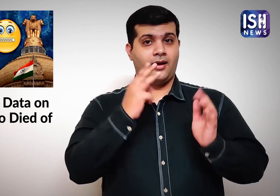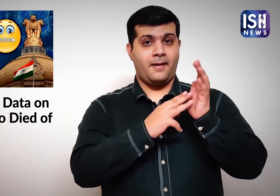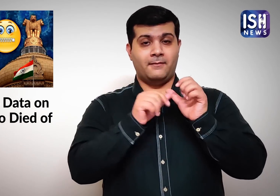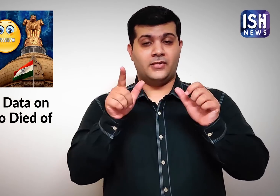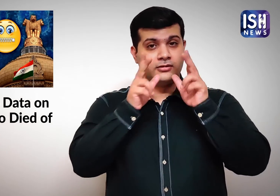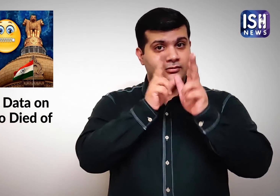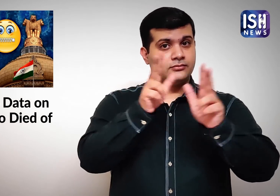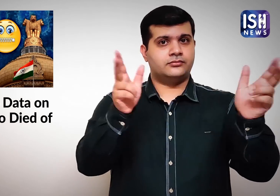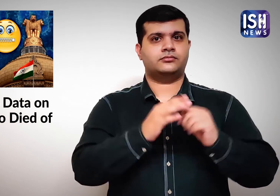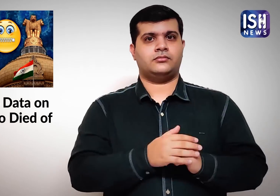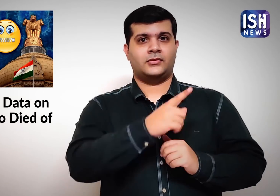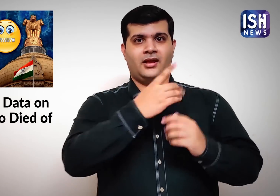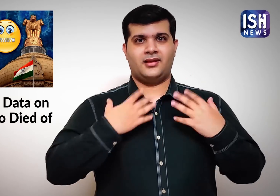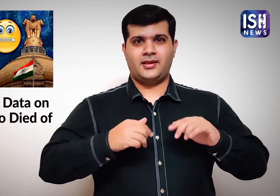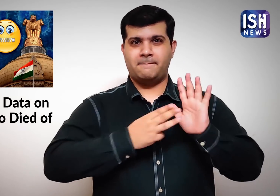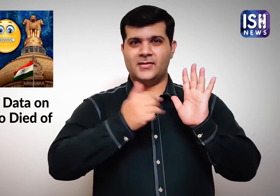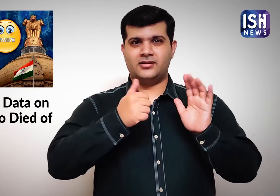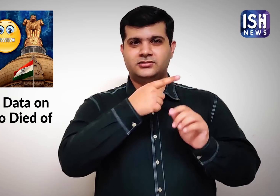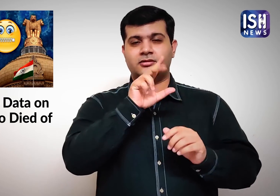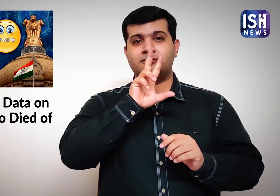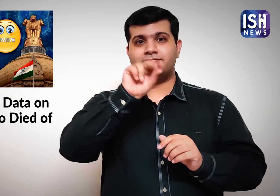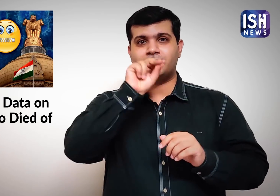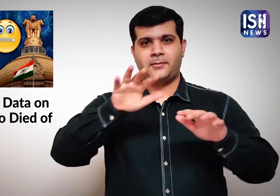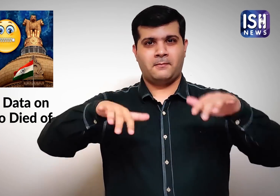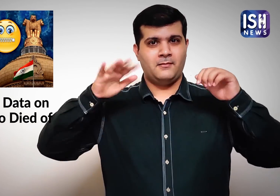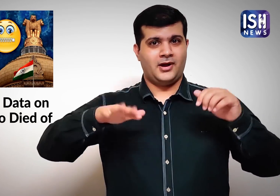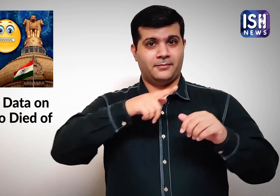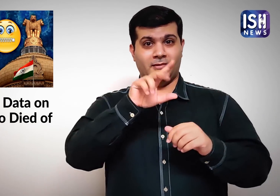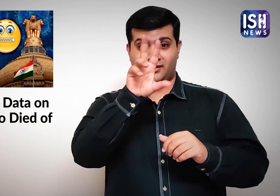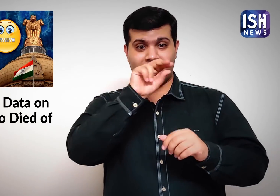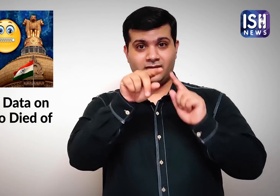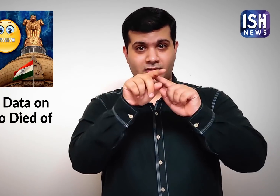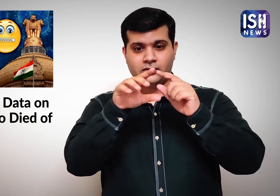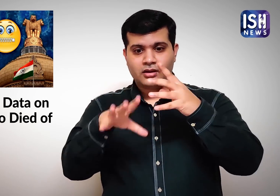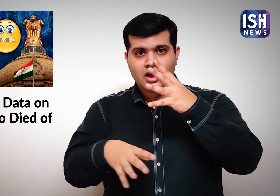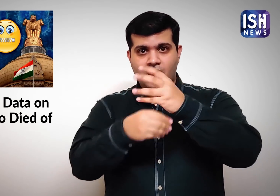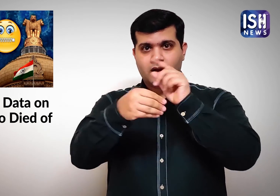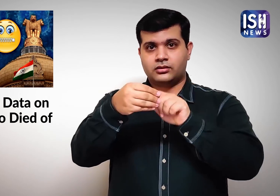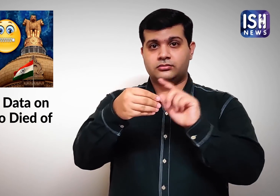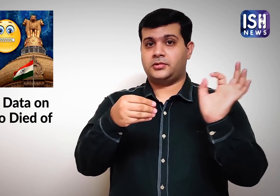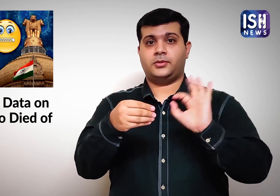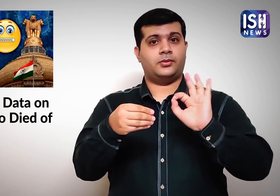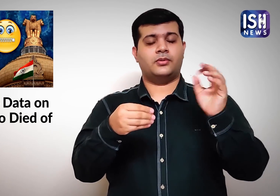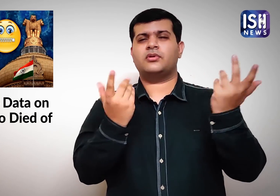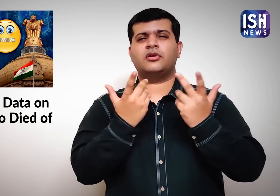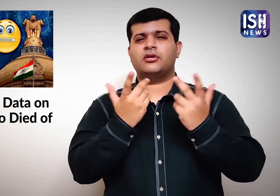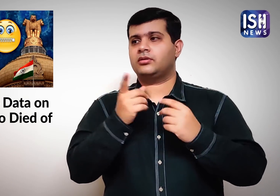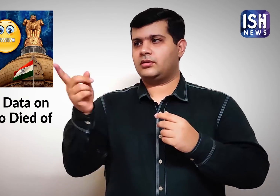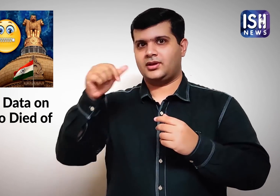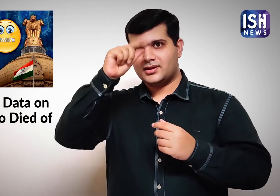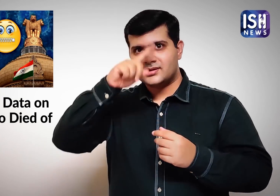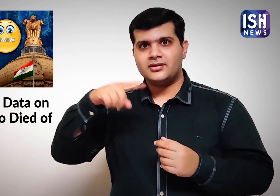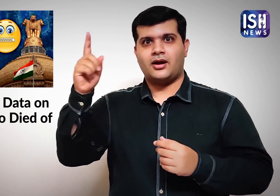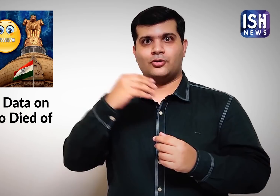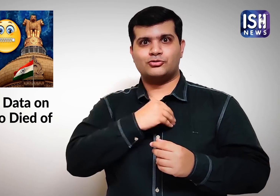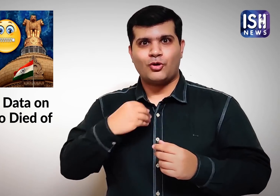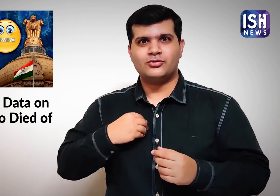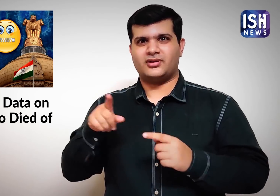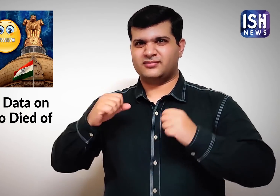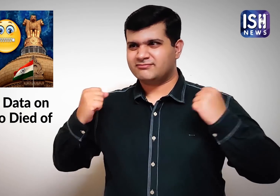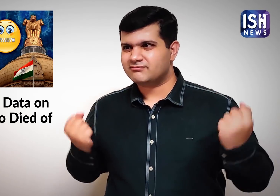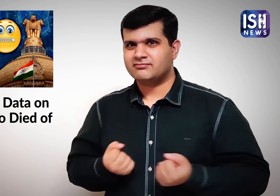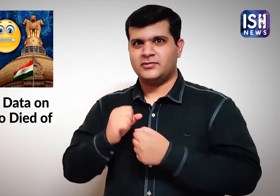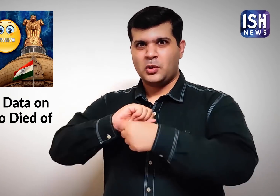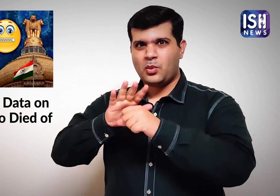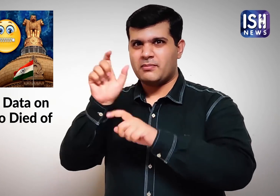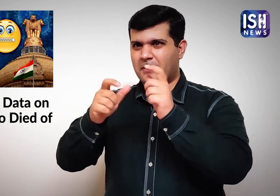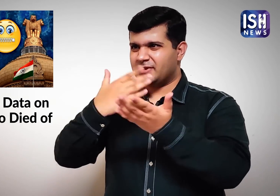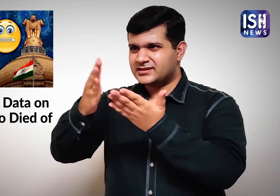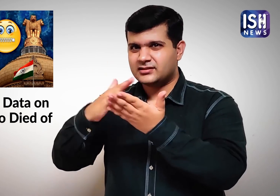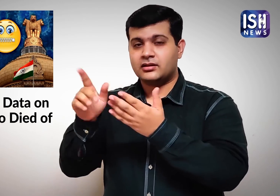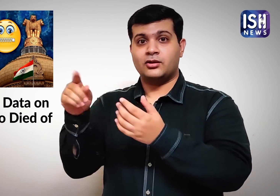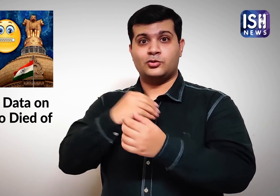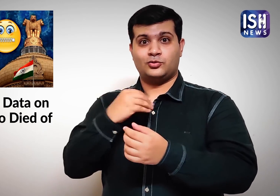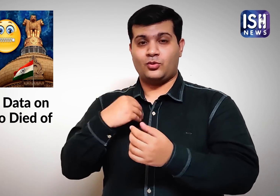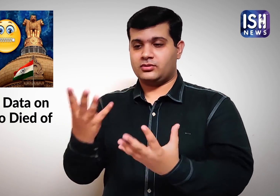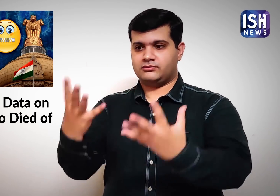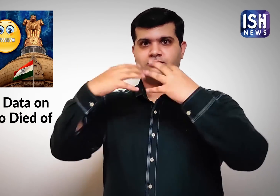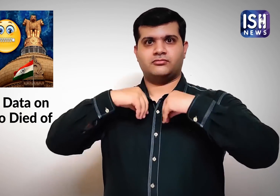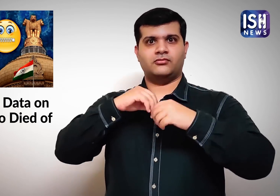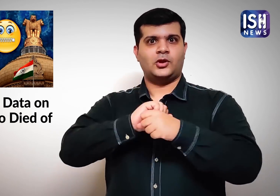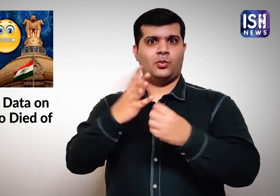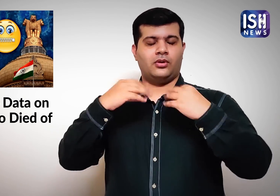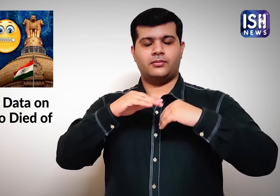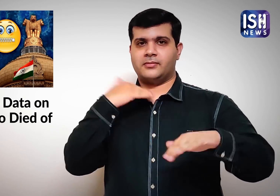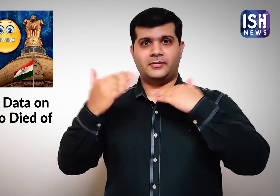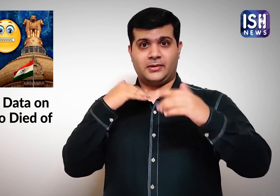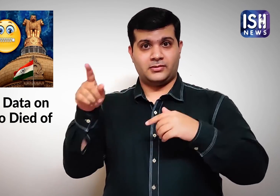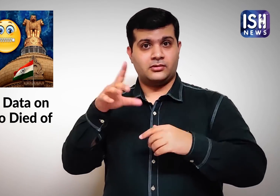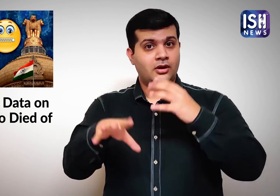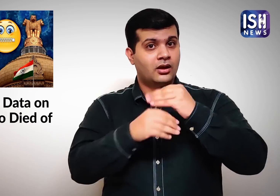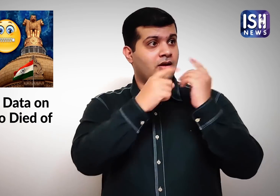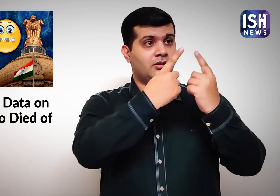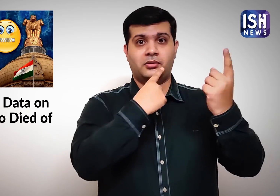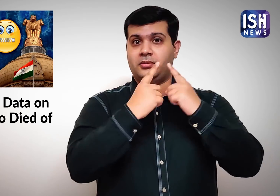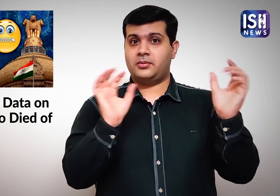The IMA in a statement said, when the Health Minister did not talk about the doctors who died of COVID in his speech,